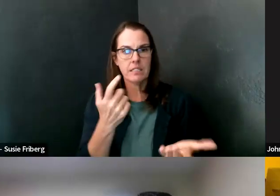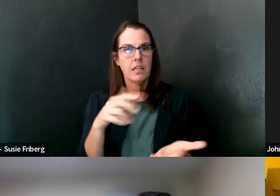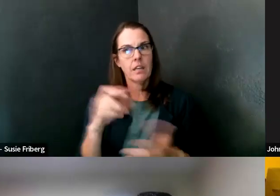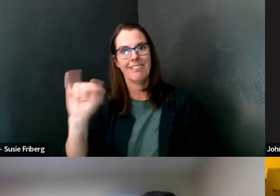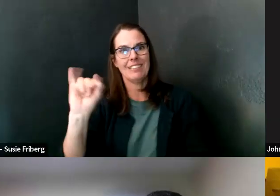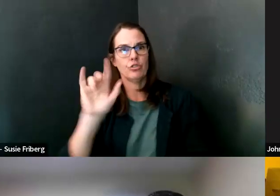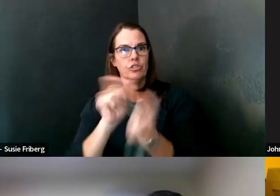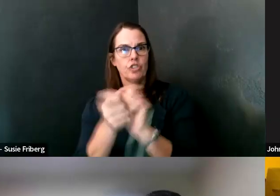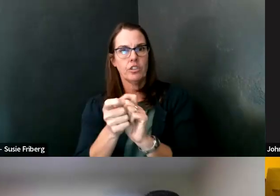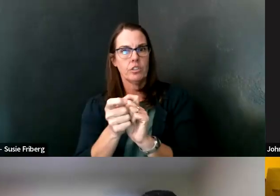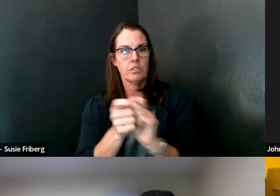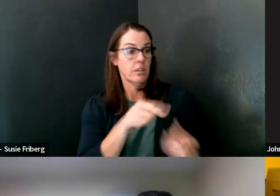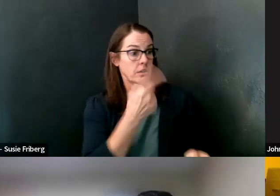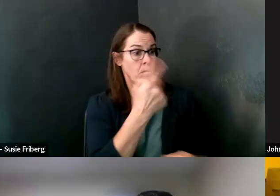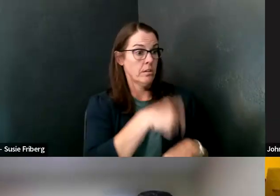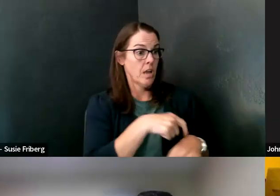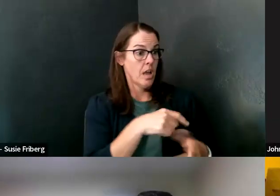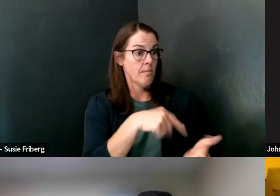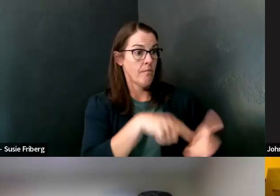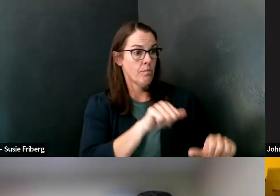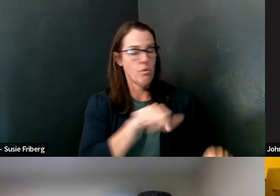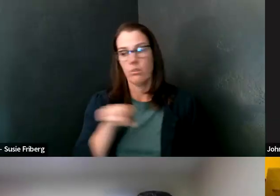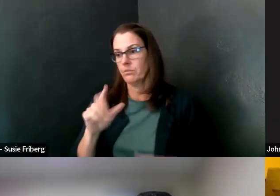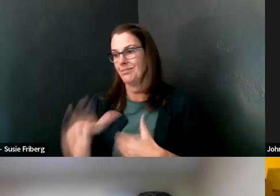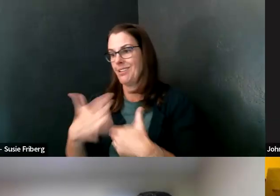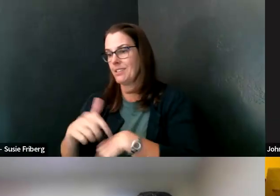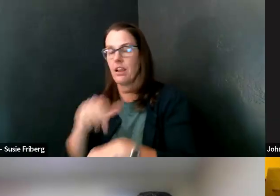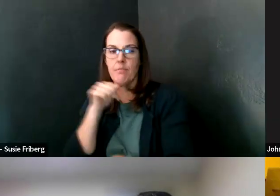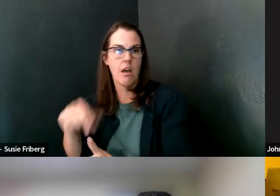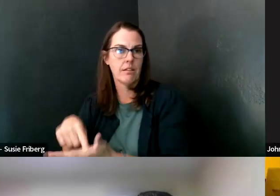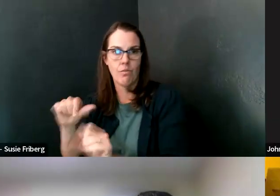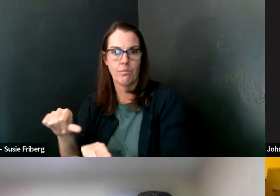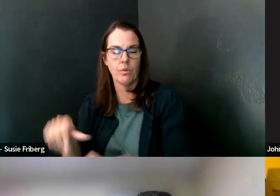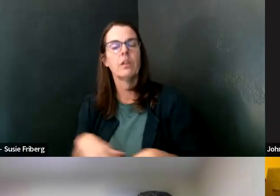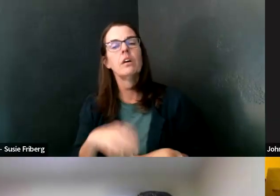changes and formulary changes. The research team labeled this affordability shifting.